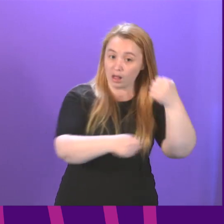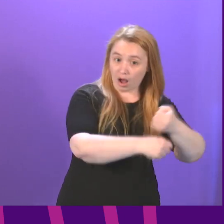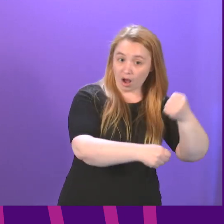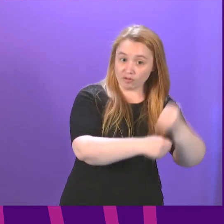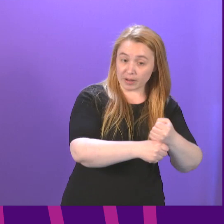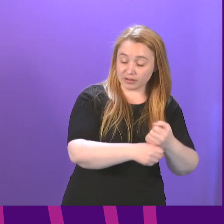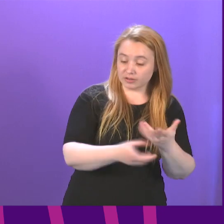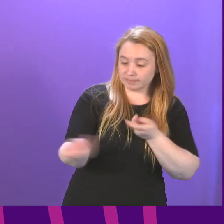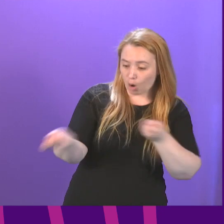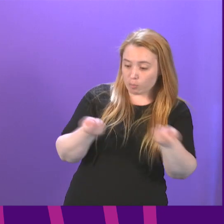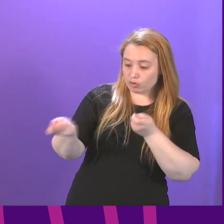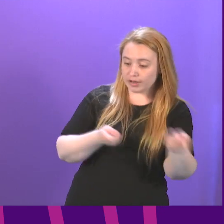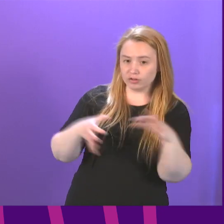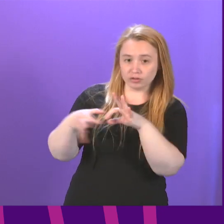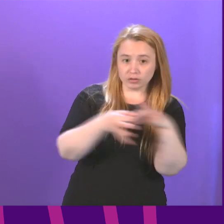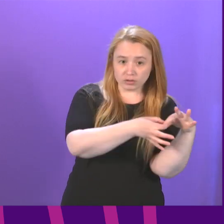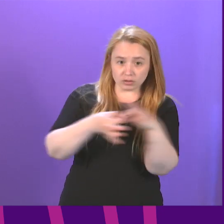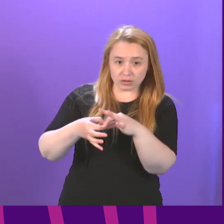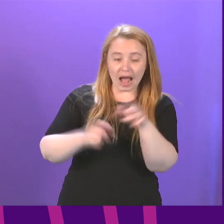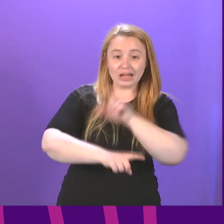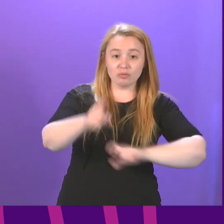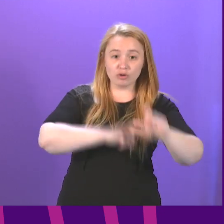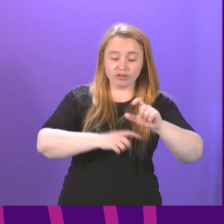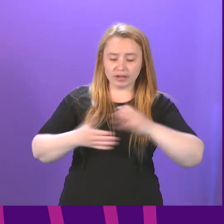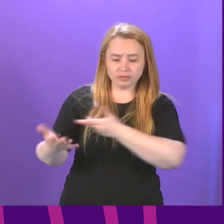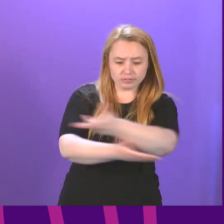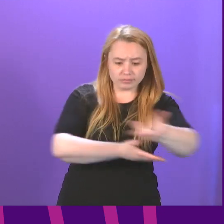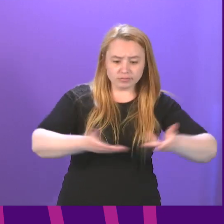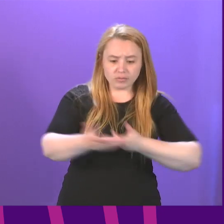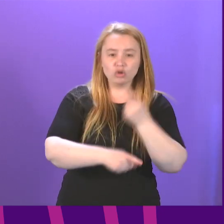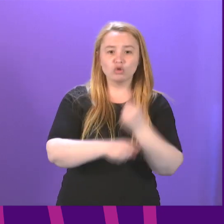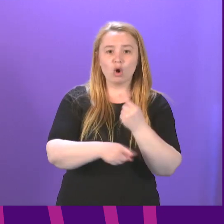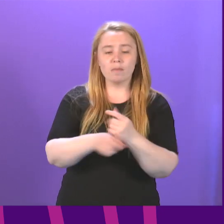operators and the community on what a just transition for the plant should look like?